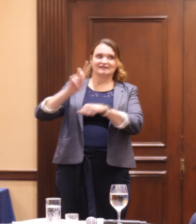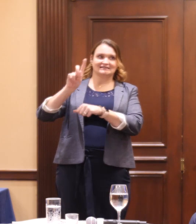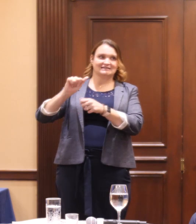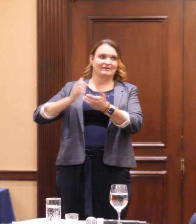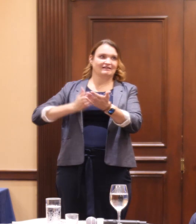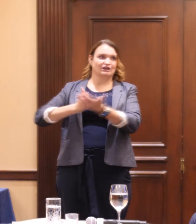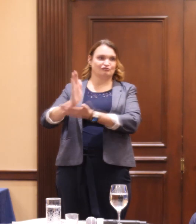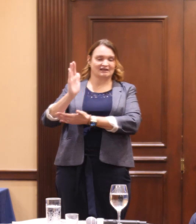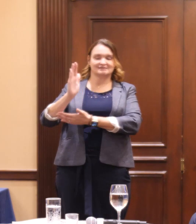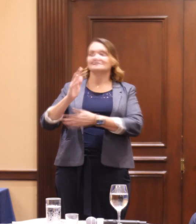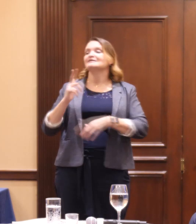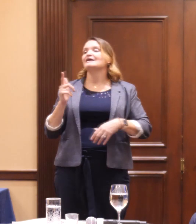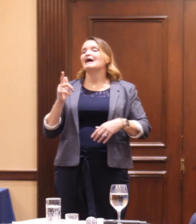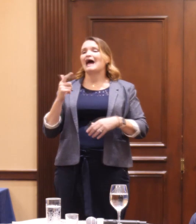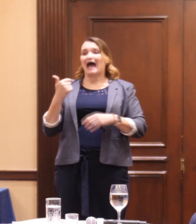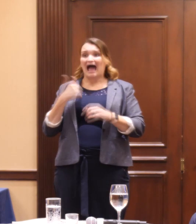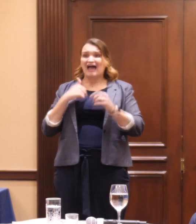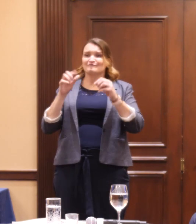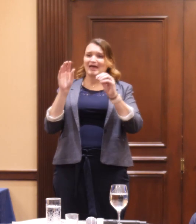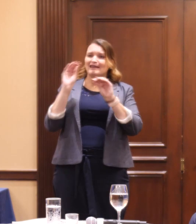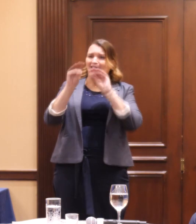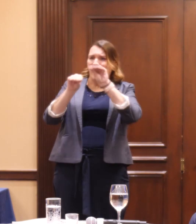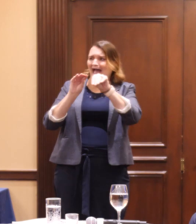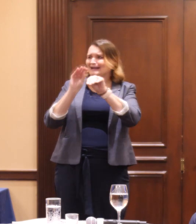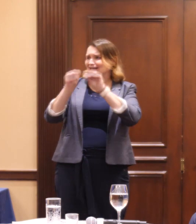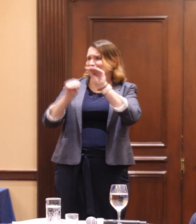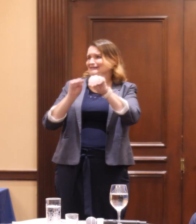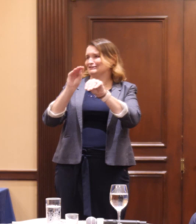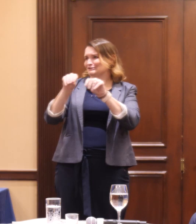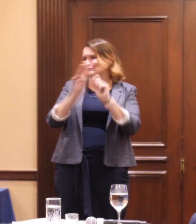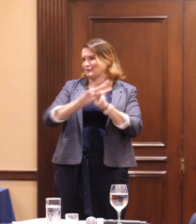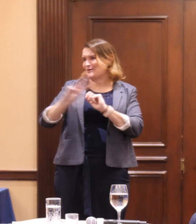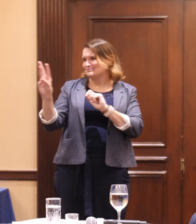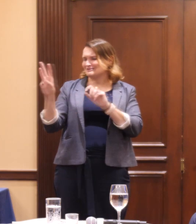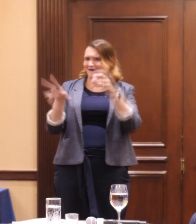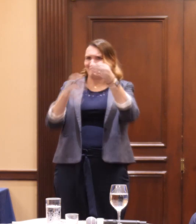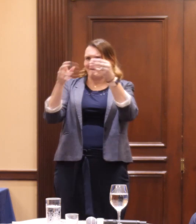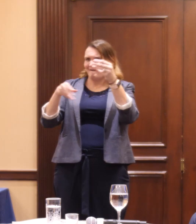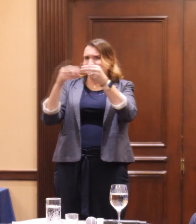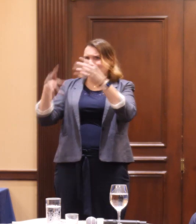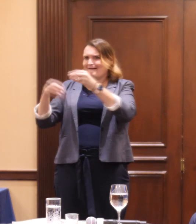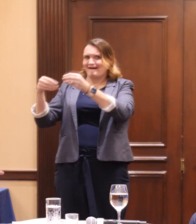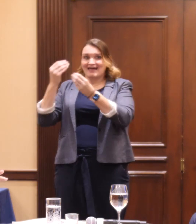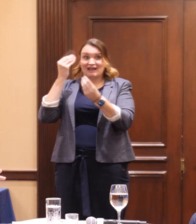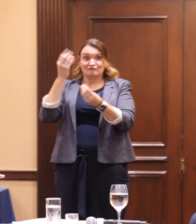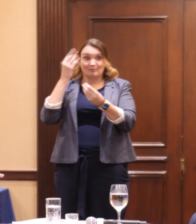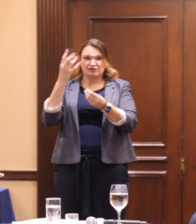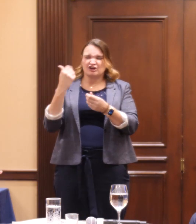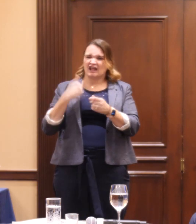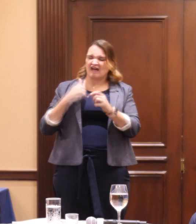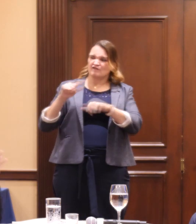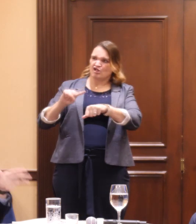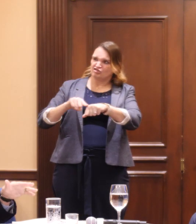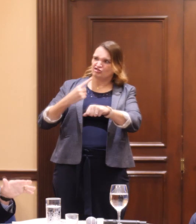have been putting things on there and and on that website there is a long section about this whole